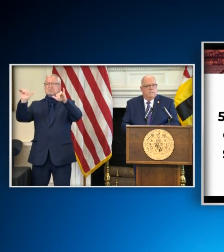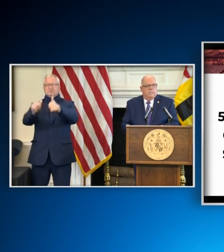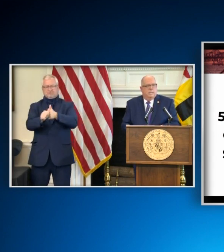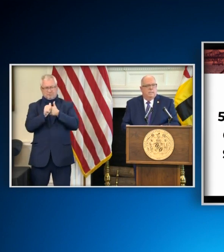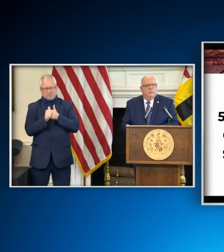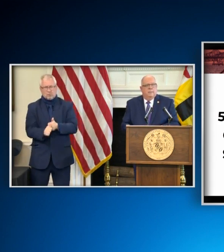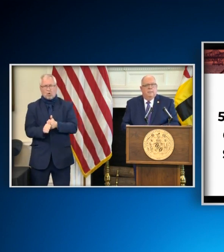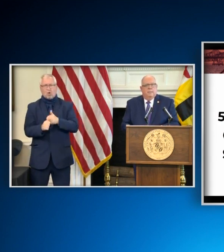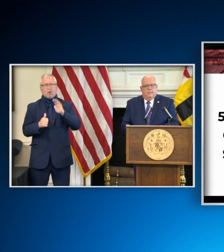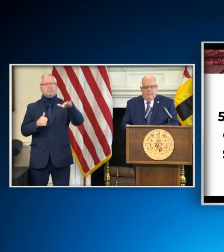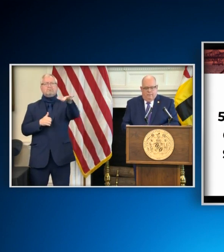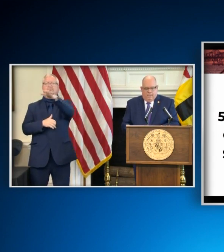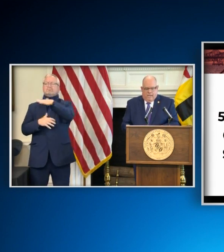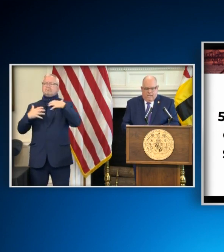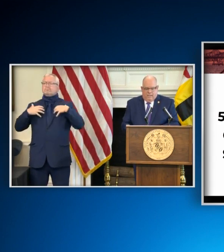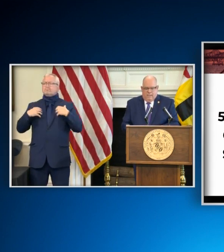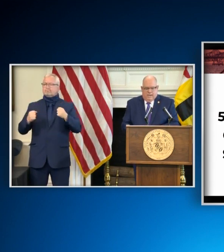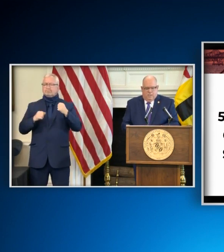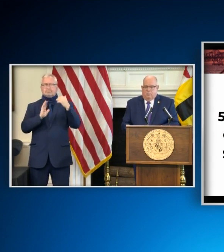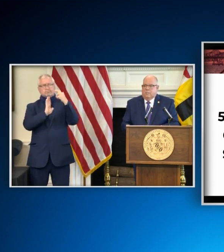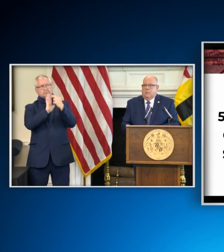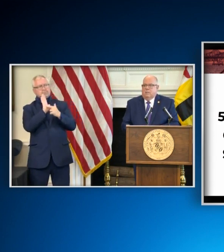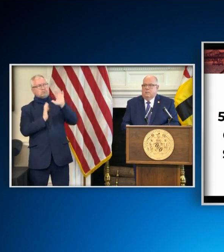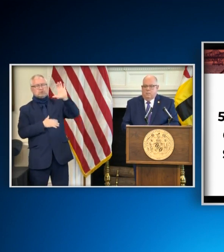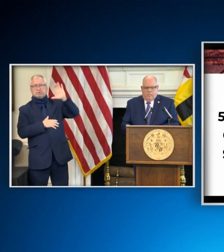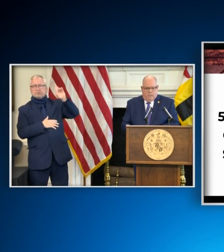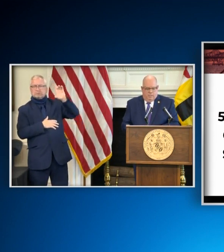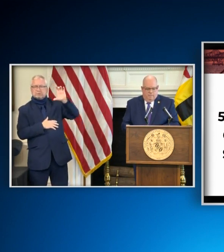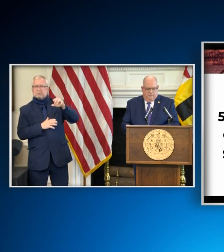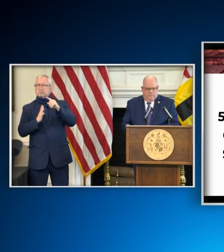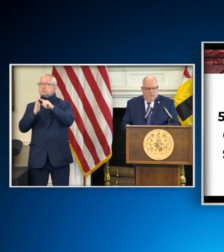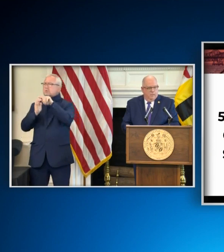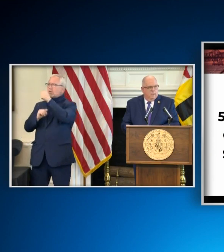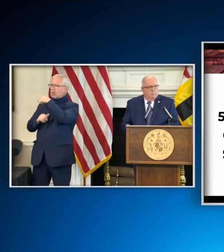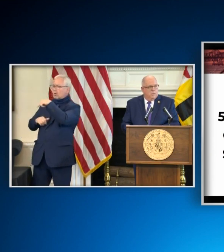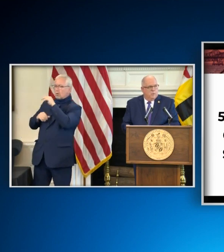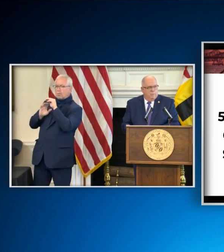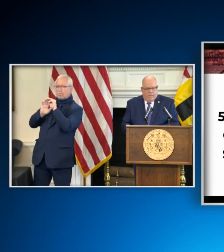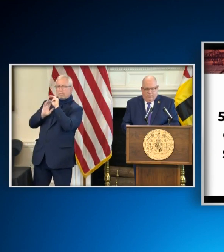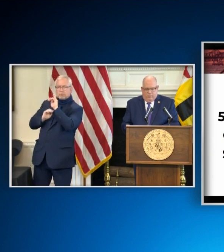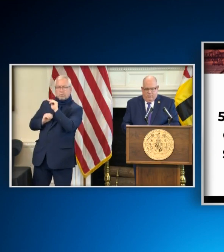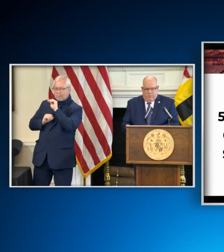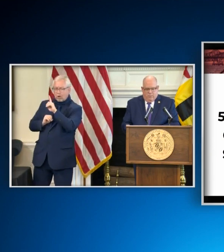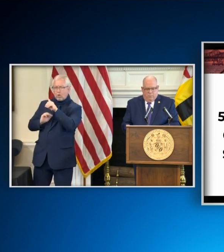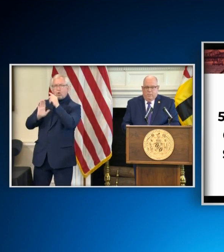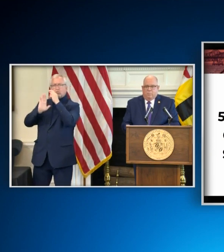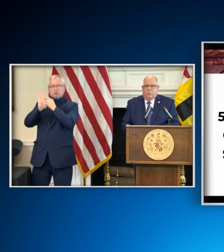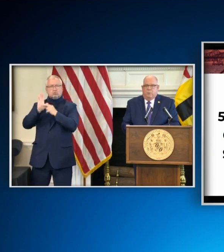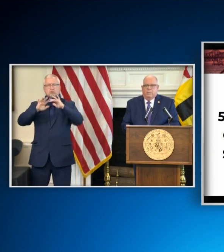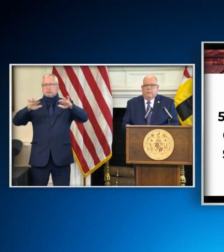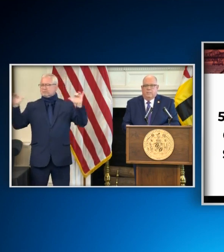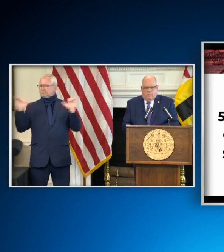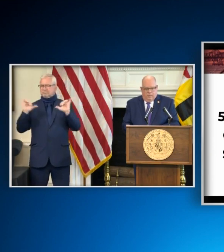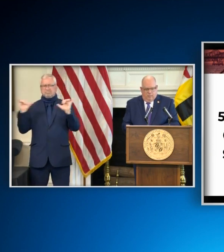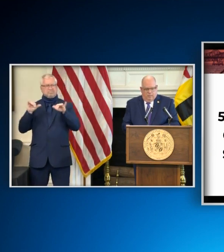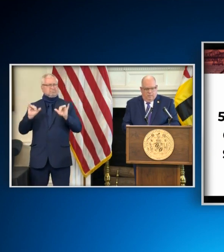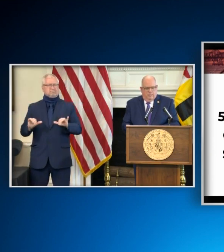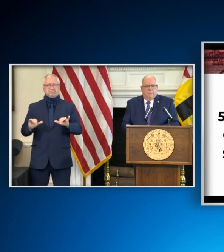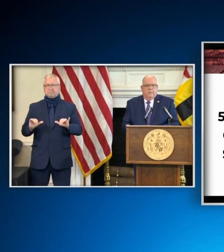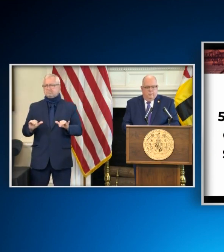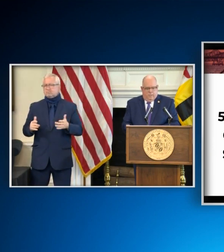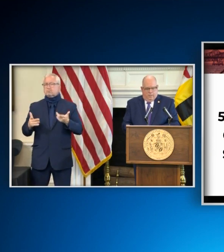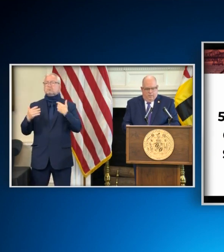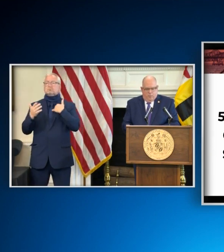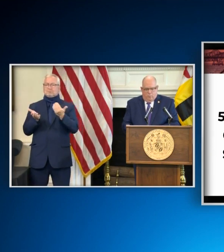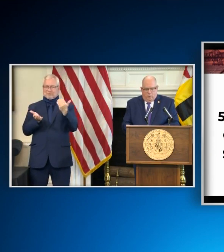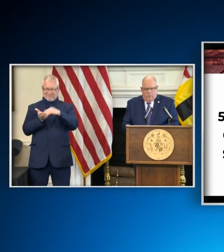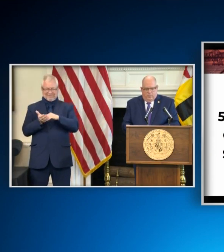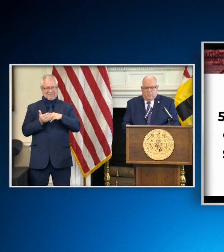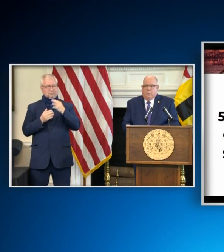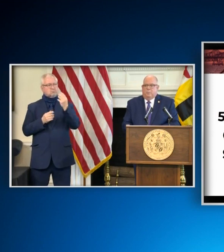REOPEN FOR OUTDOOR DINING FOLLOWING STRICT PUBLIC HEALTH REQUIREMENTS CONSISTENT WITH THE CDC, THE FDA, AND THAT NATIONAL RESTAURANT ASSOCIATION.